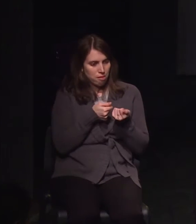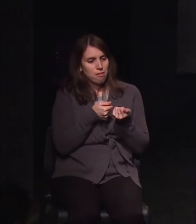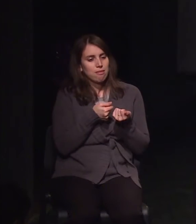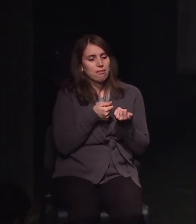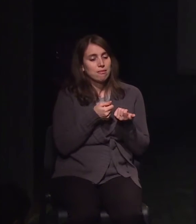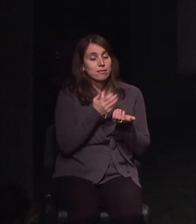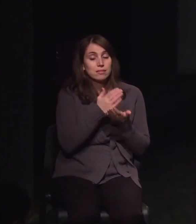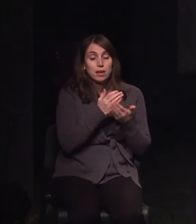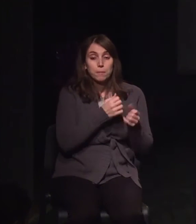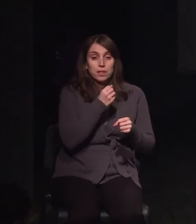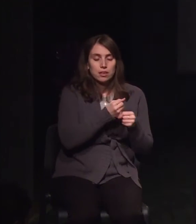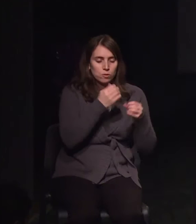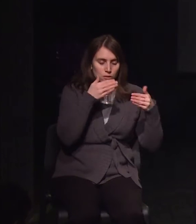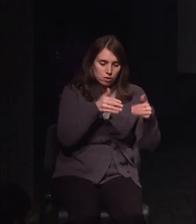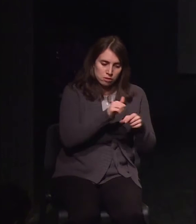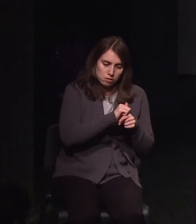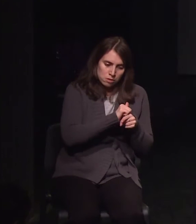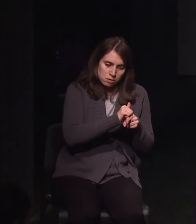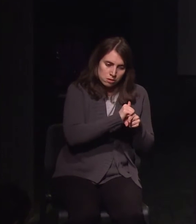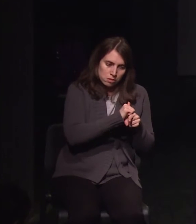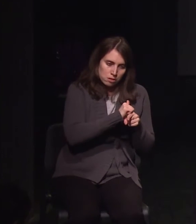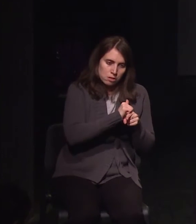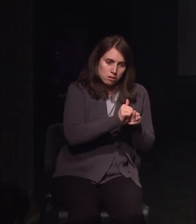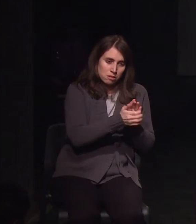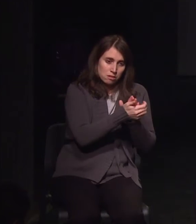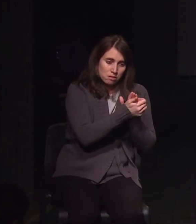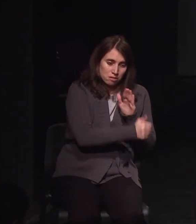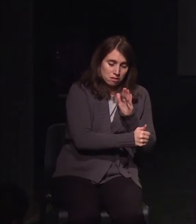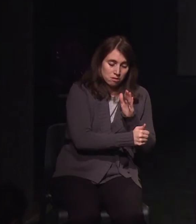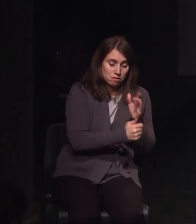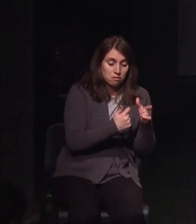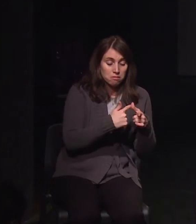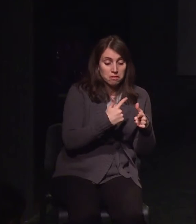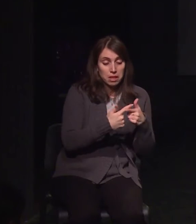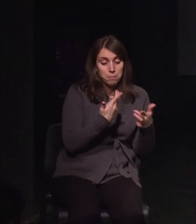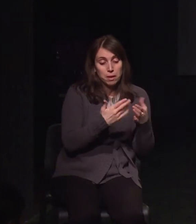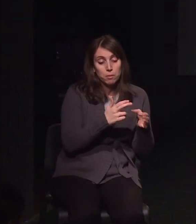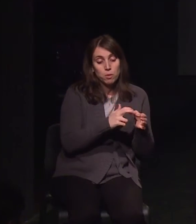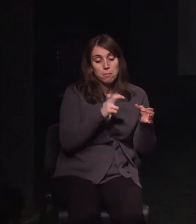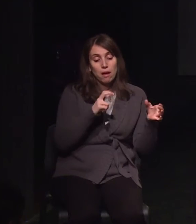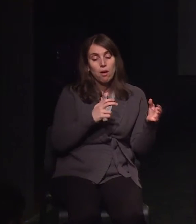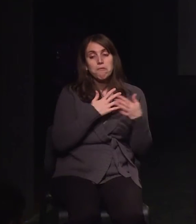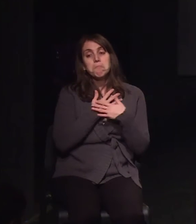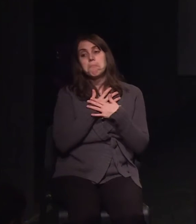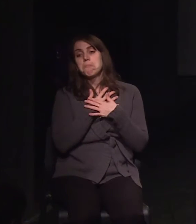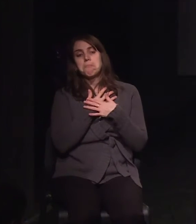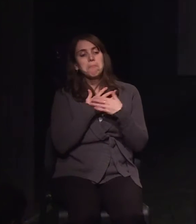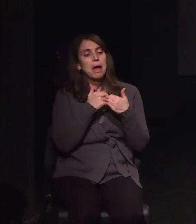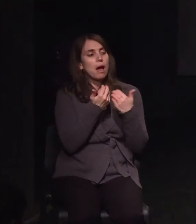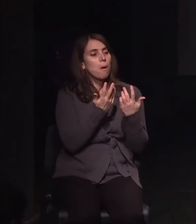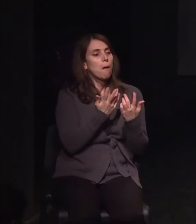excellent, and perhaps then when we back off and say, oh wait, what am I going to use this for beyond being excellent.